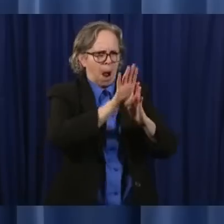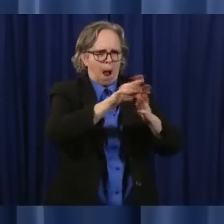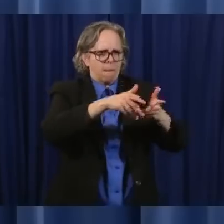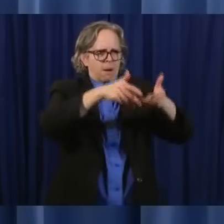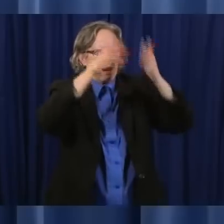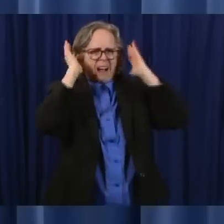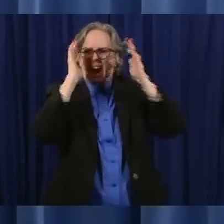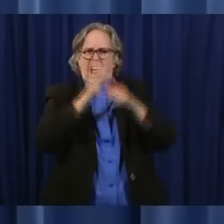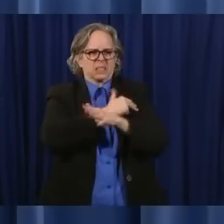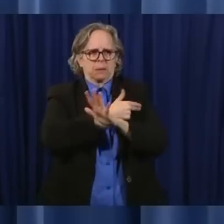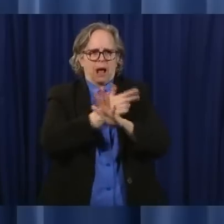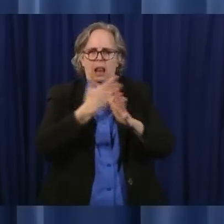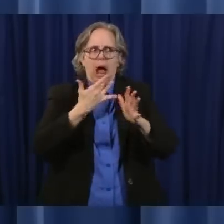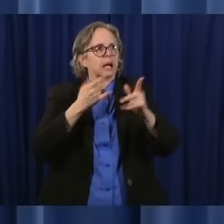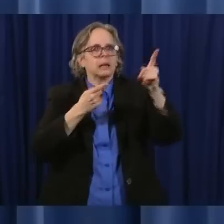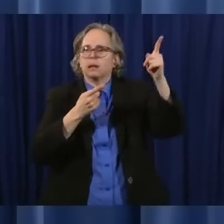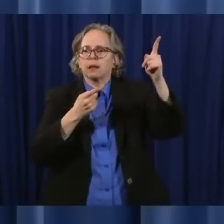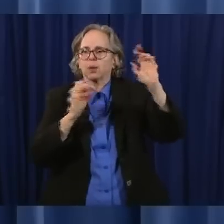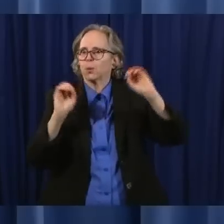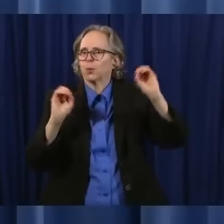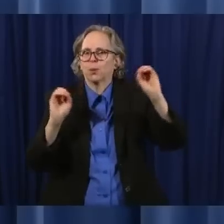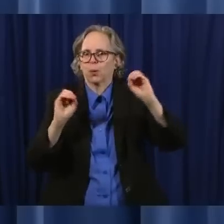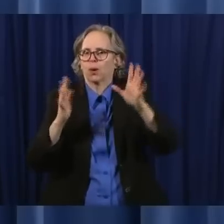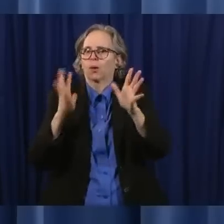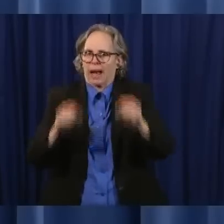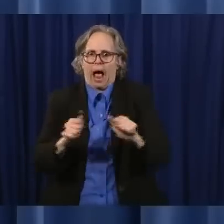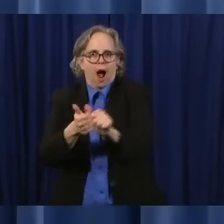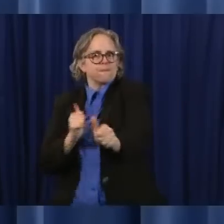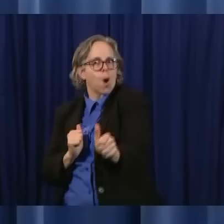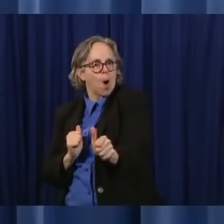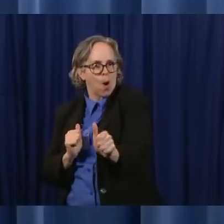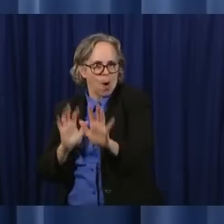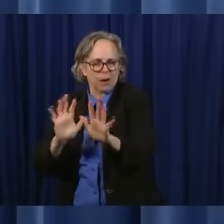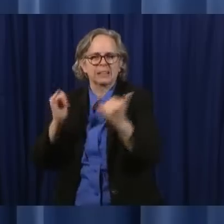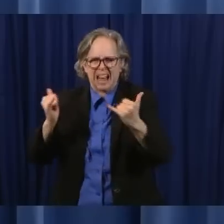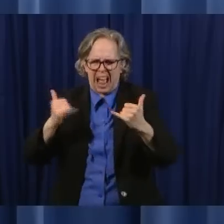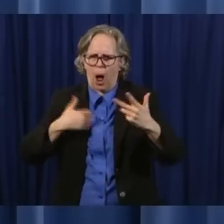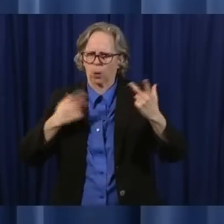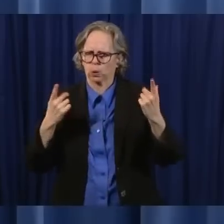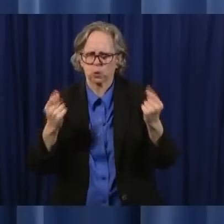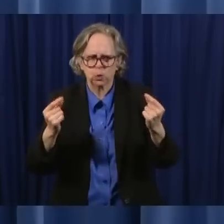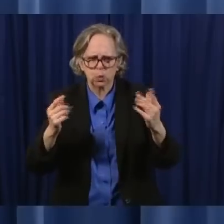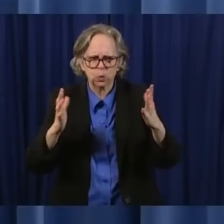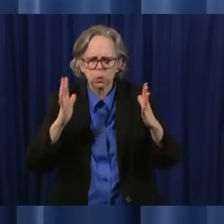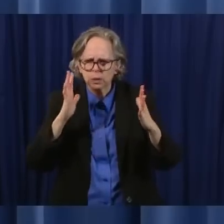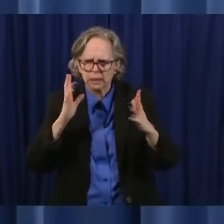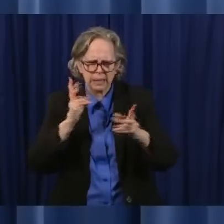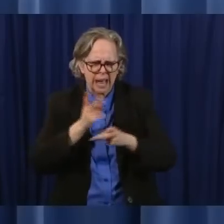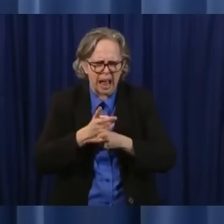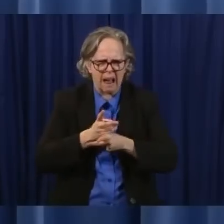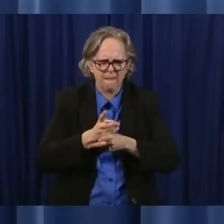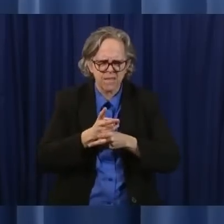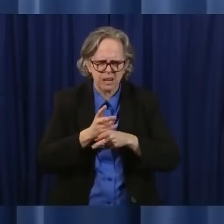BECAUSE OF YOUR GREAT WORK, AND OUR HEALTHCARE SYSTEM COMING TOGETHER TO SHARE RESOURCES AND WORK TO MEET COMMUNITY NEEDS AS A TEAM, WE ARE PREVENTED THE MASSIVE SPIKE IN CASES THAT WE FEARED.